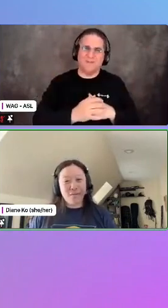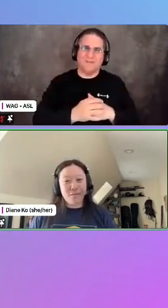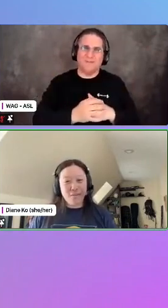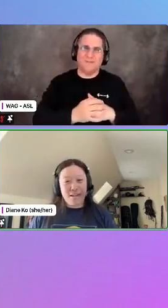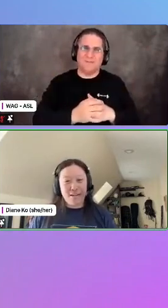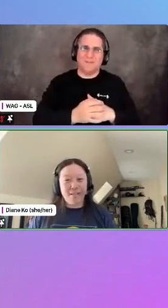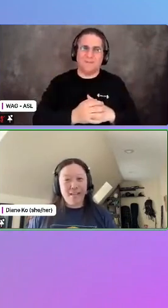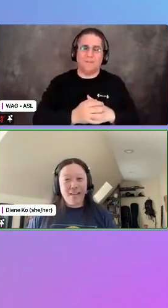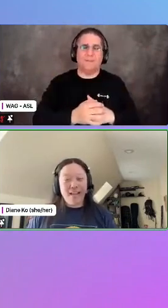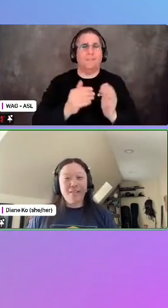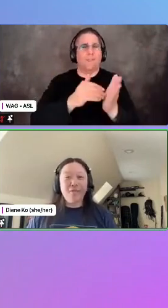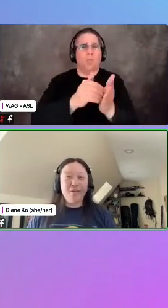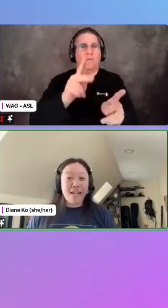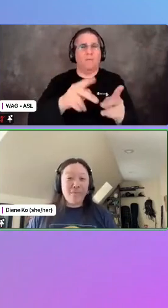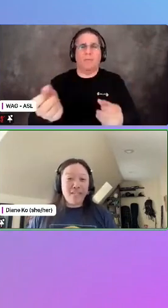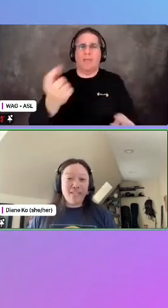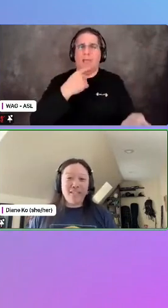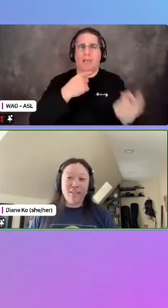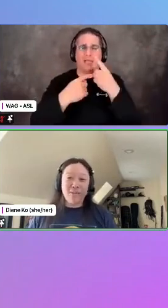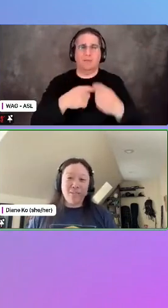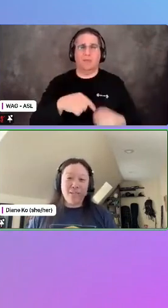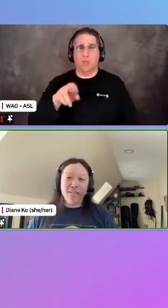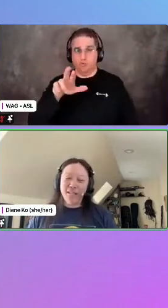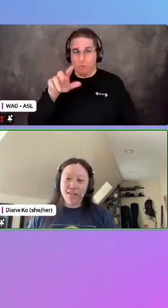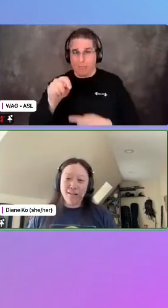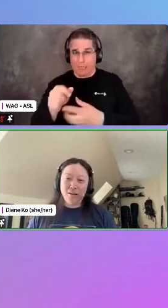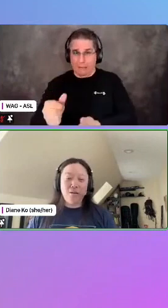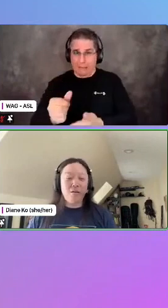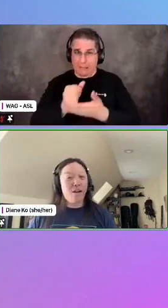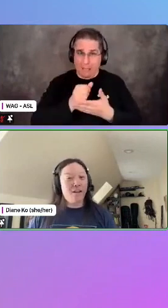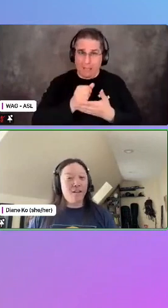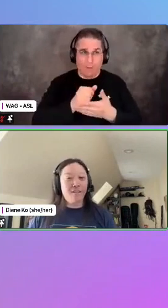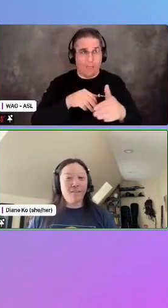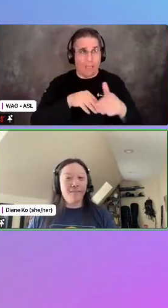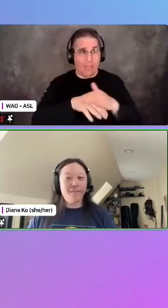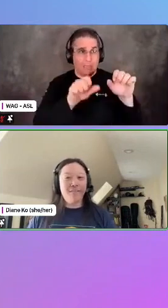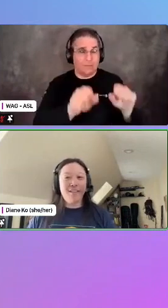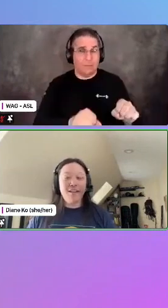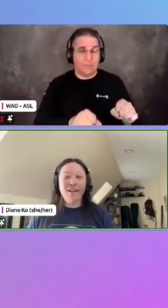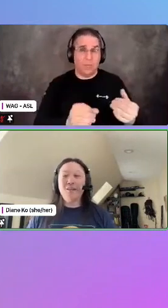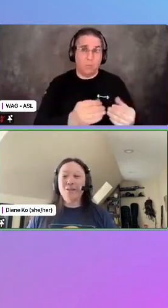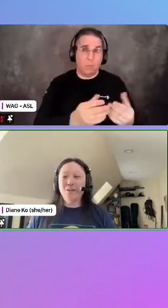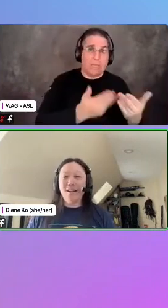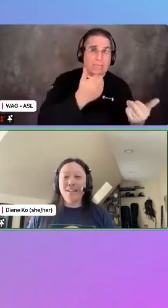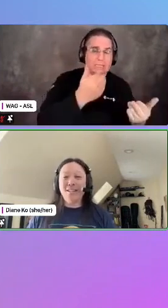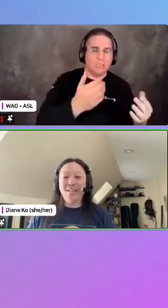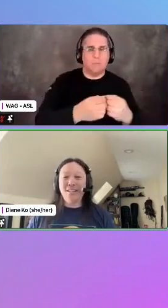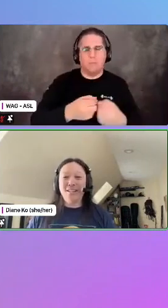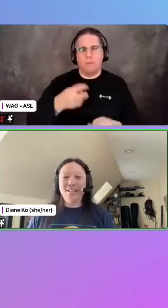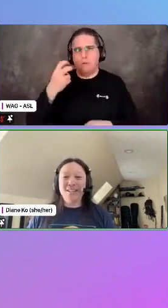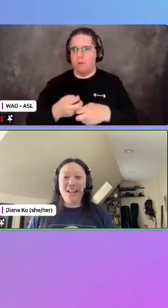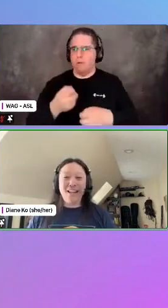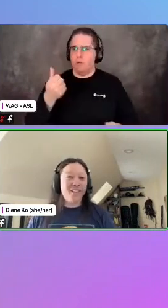link on the session page. save the We will last 10 minutes of today's session for Q&A. To help me with that if